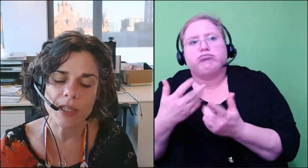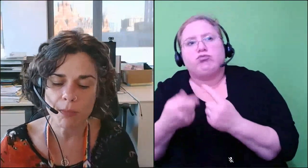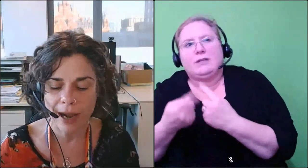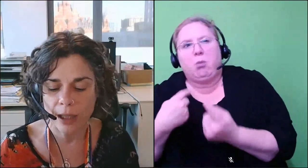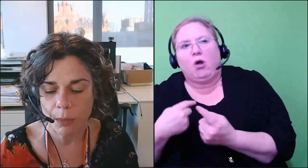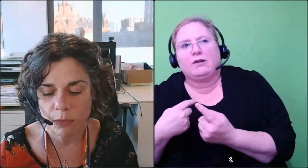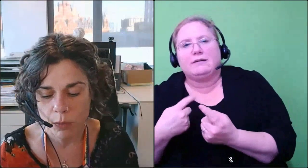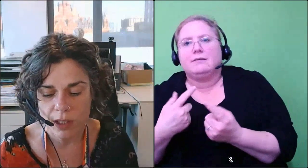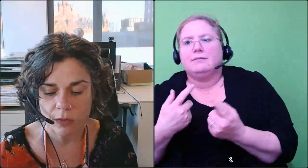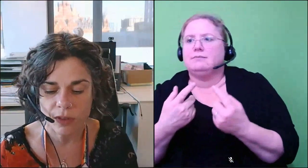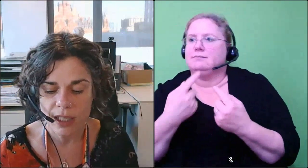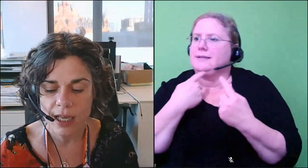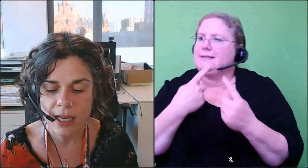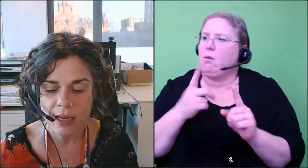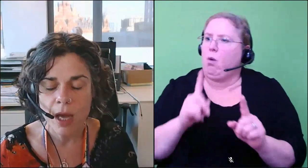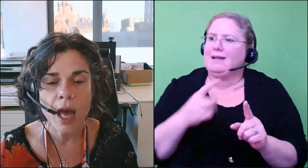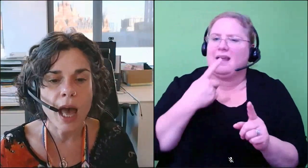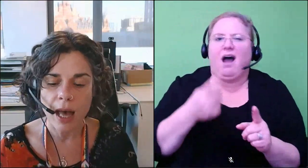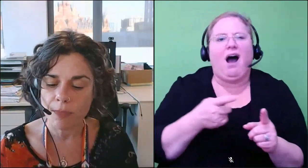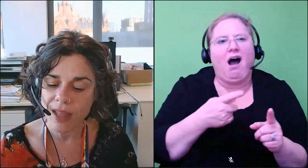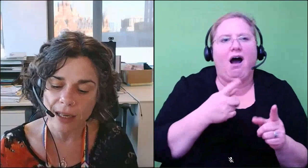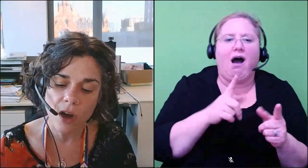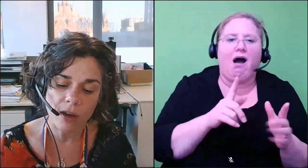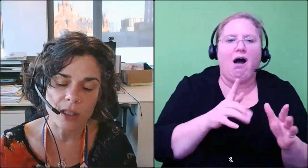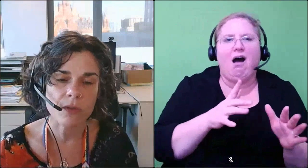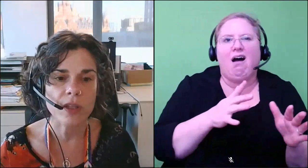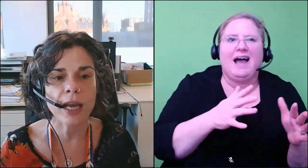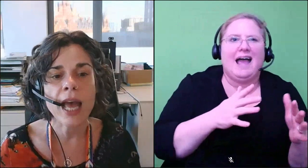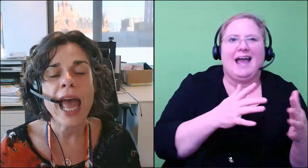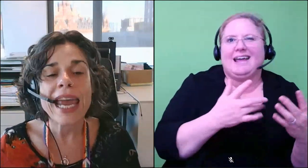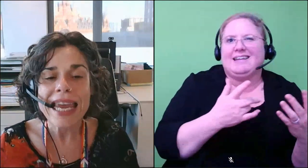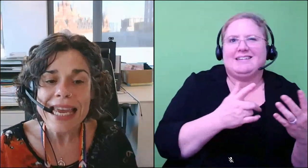performance of the team, that kind of thing.